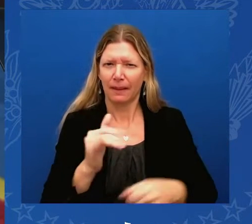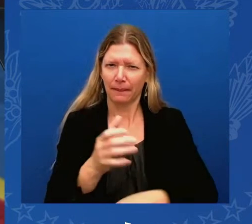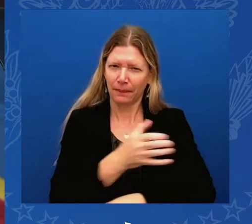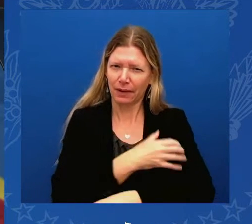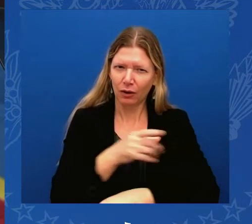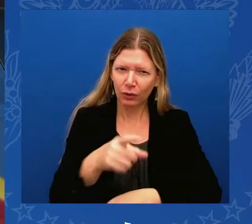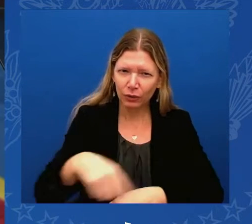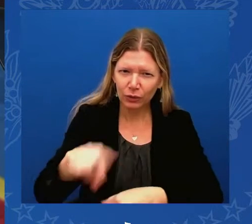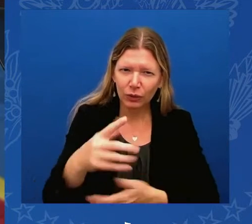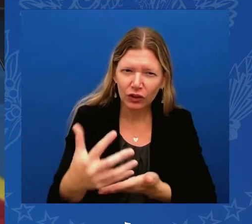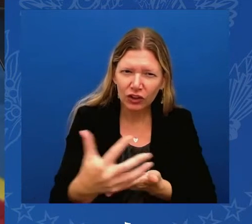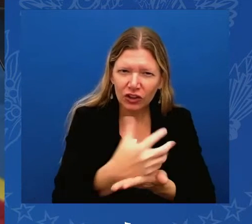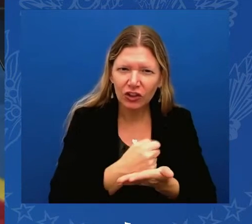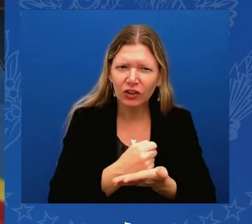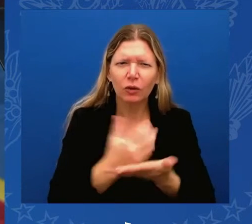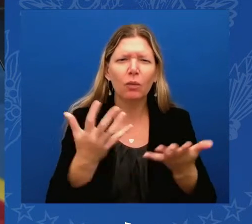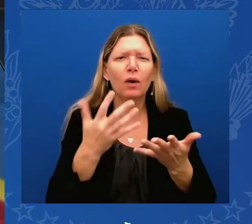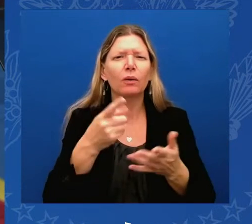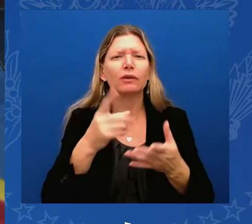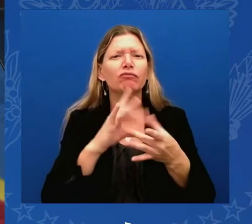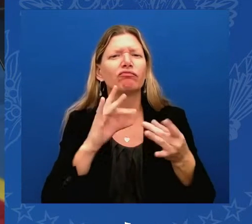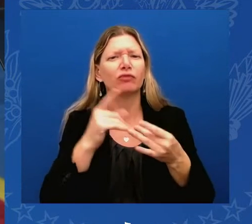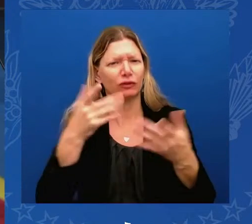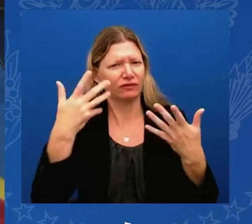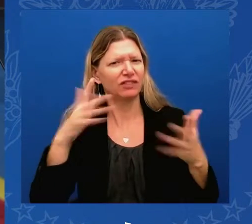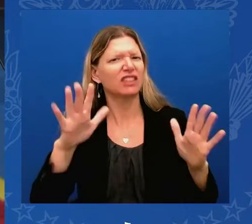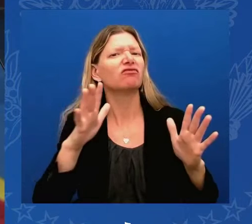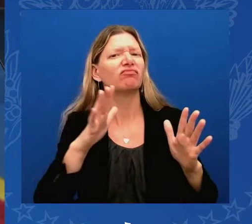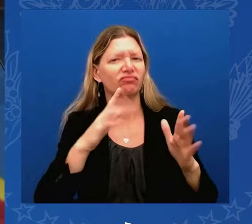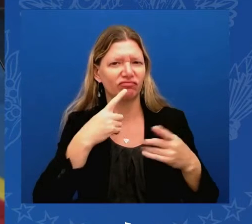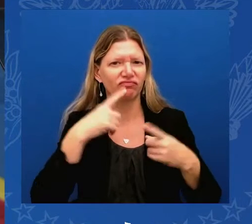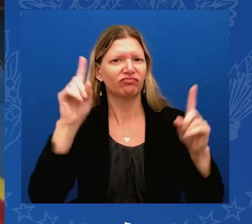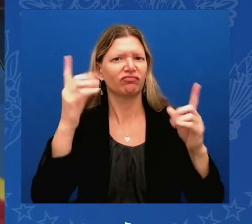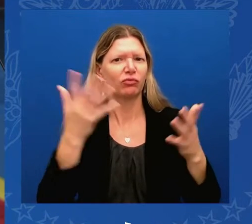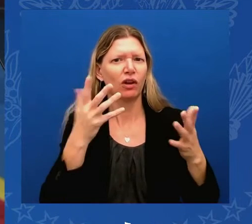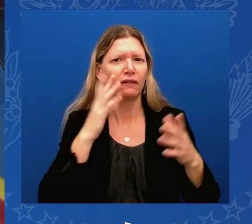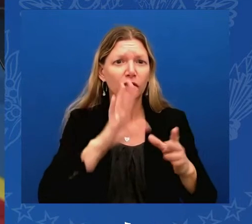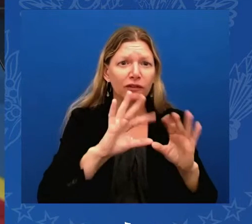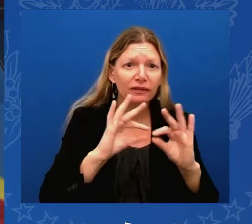I know what we can do. Together, we're capable of building a democracy worthy of our dreams;